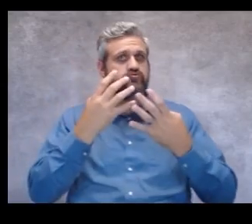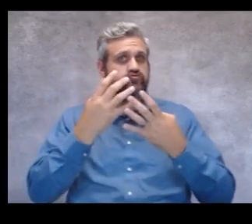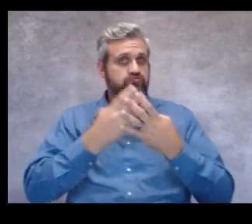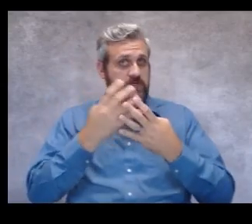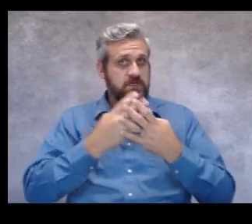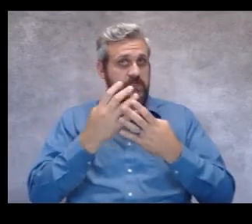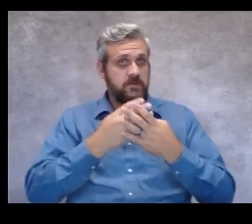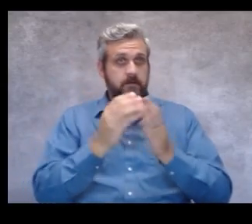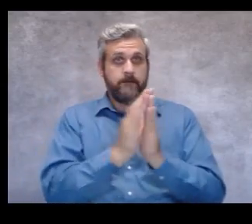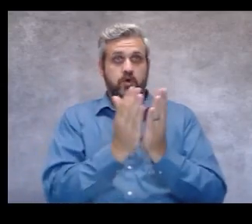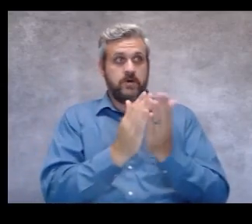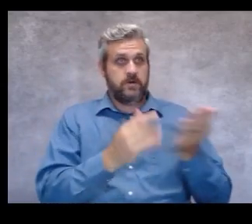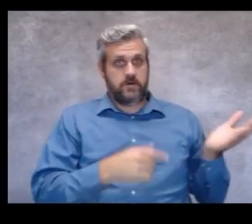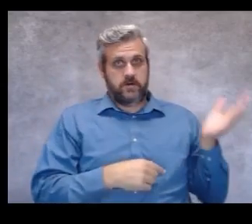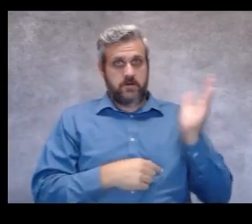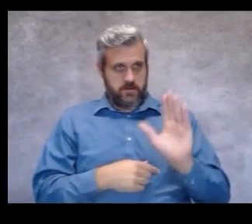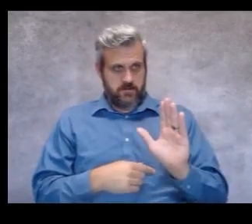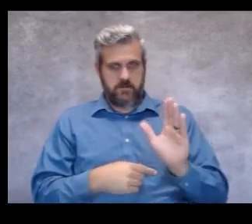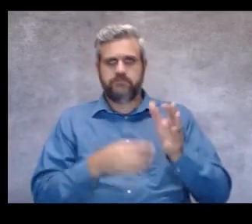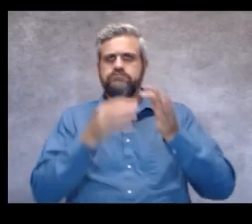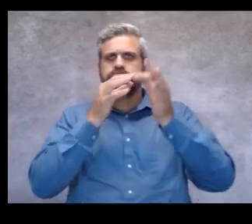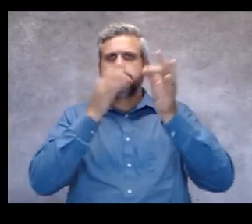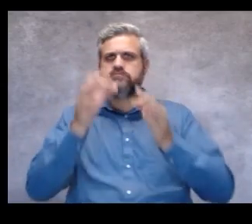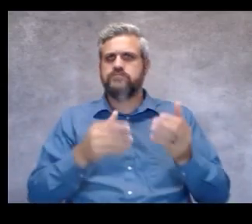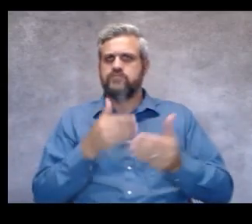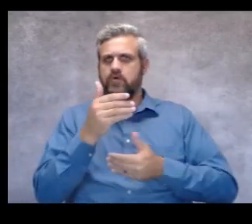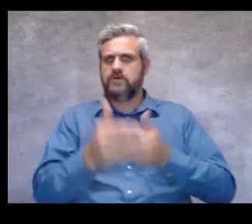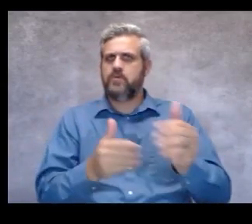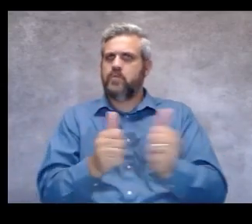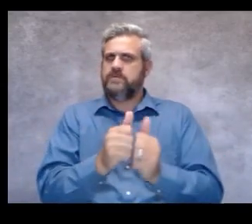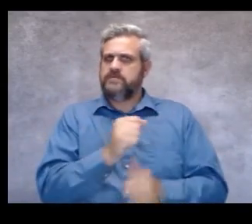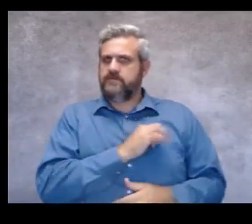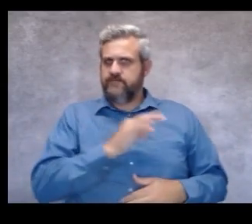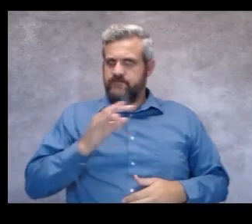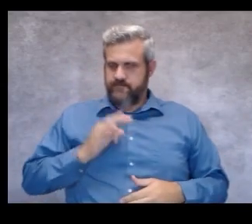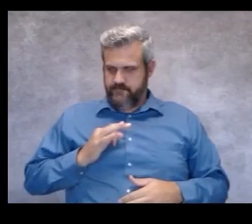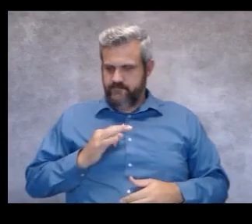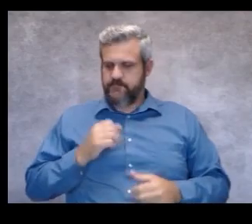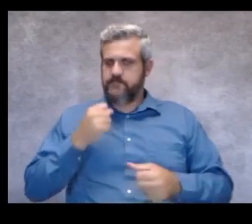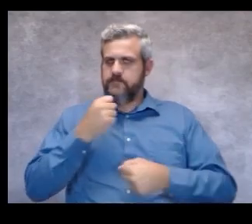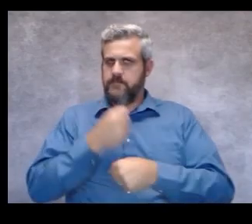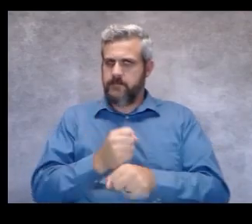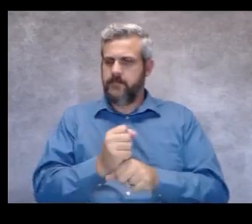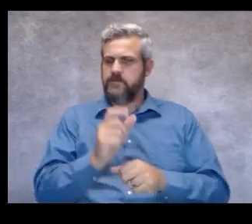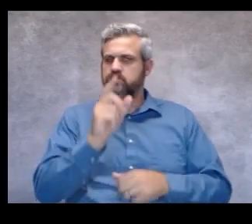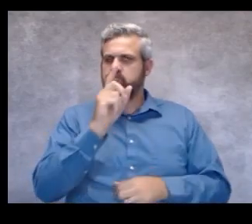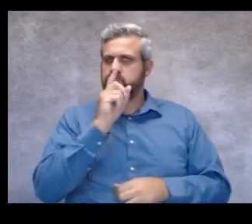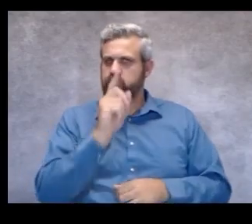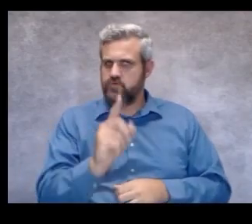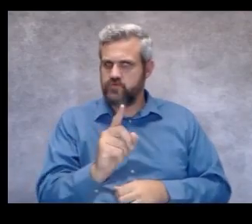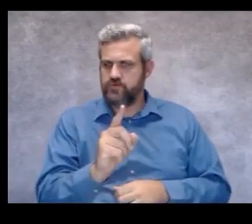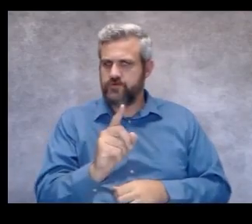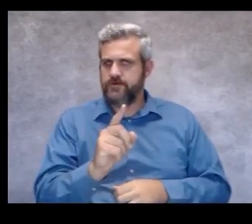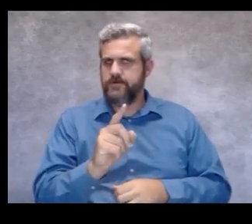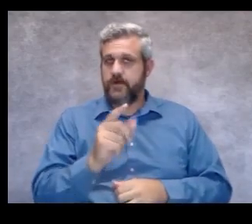administration manual and go over the process with staff to ensure